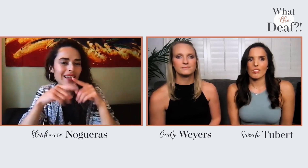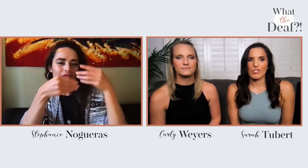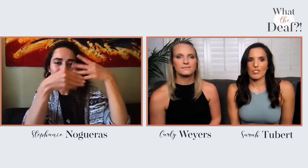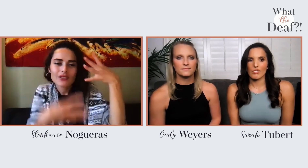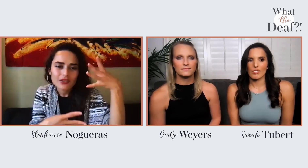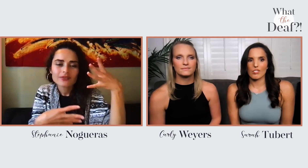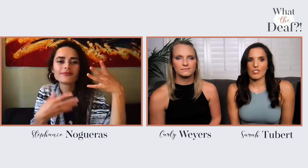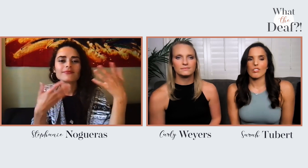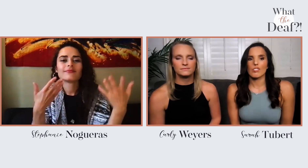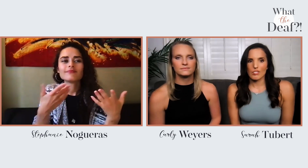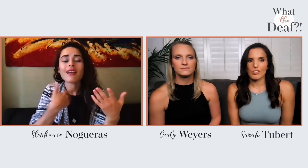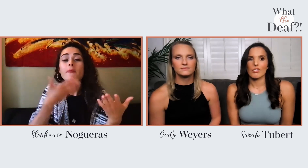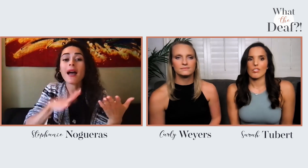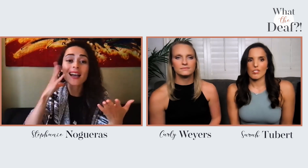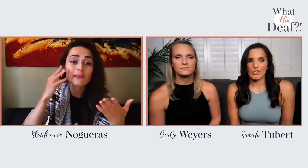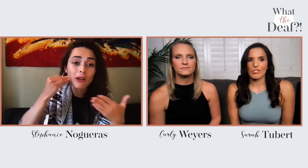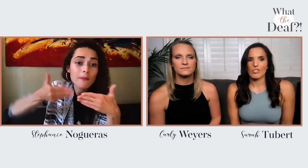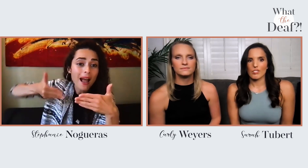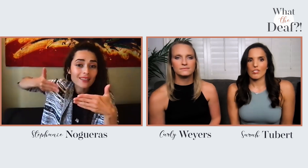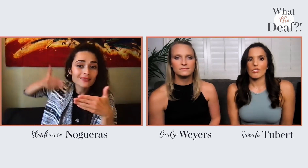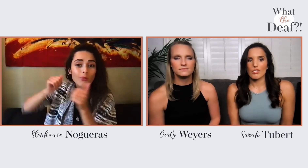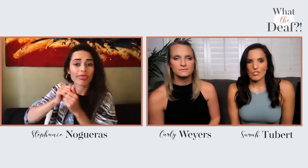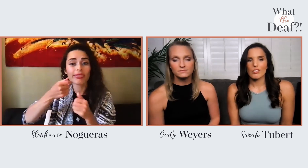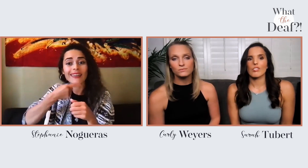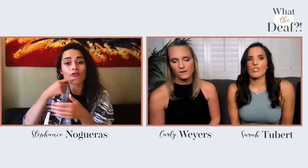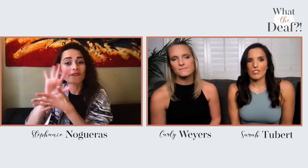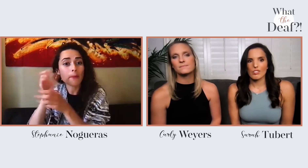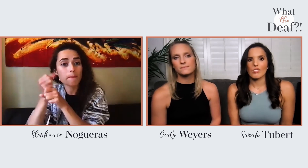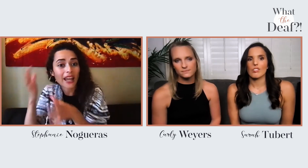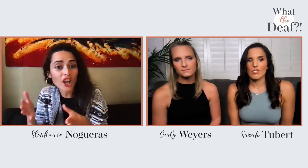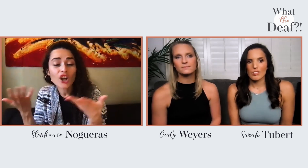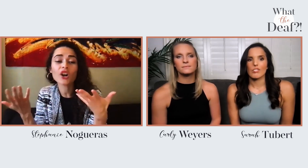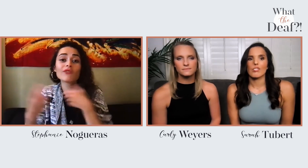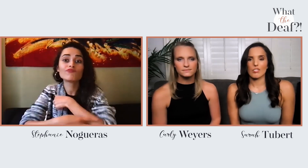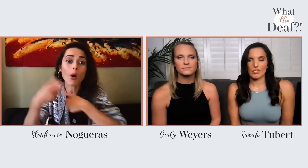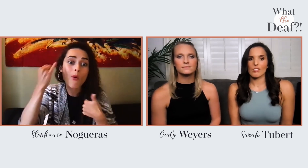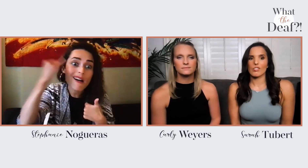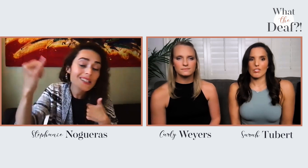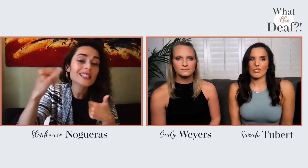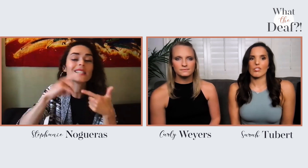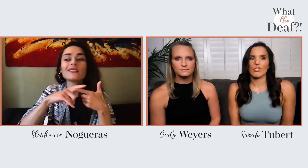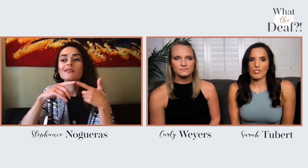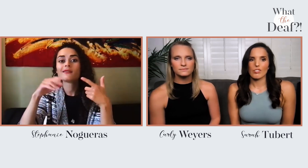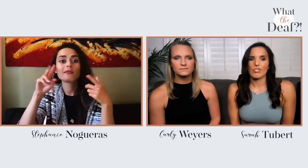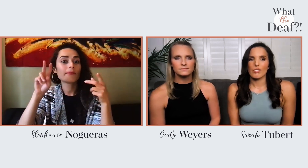And I feel like people need to realize that this is for a variety of reasons. Maybe that deaf person had a terrible experience in the past with a filmmaker.